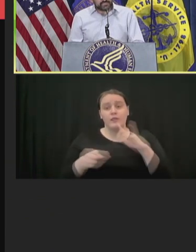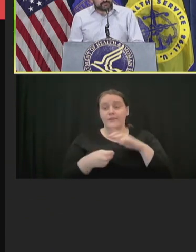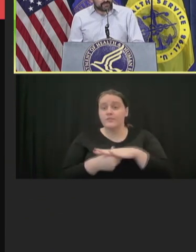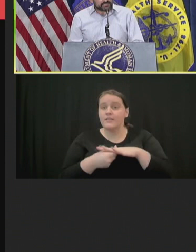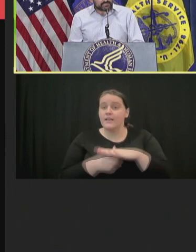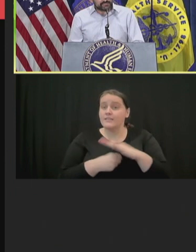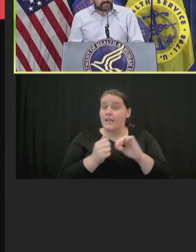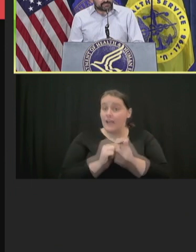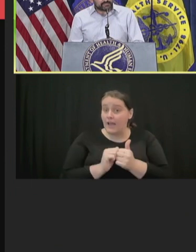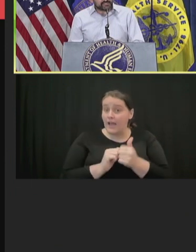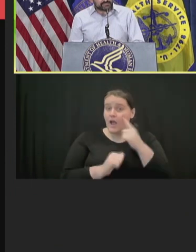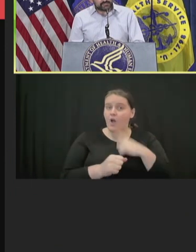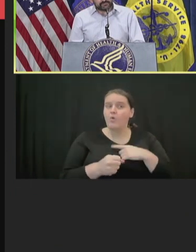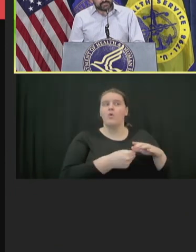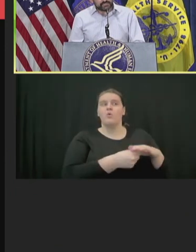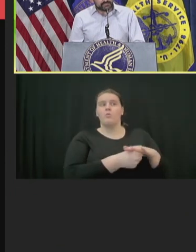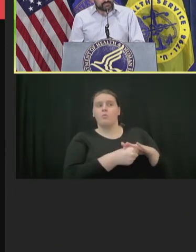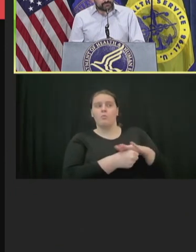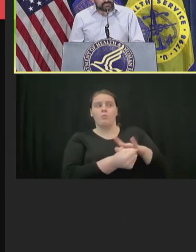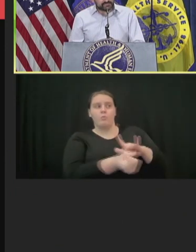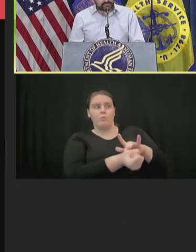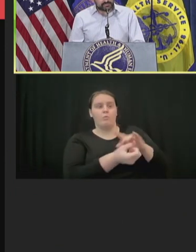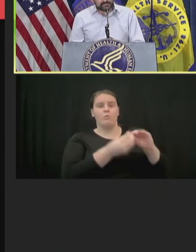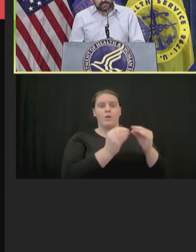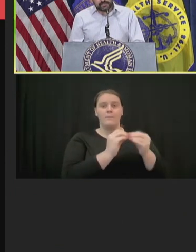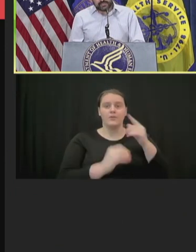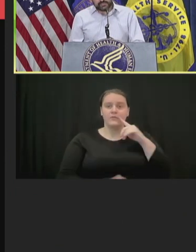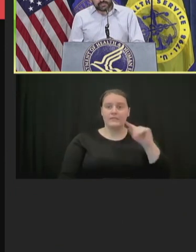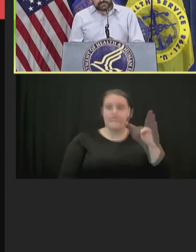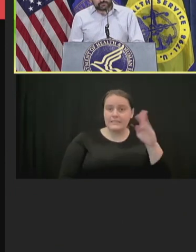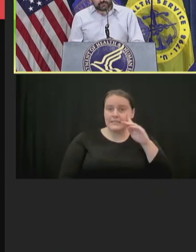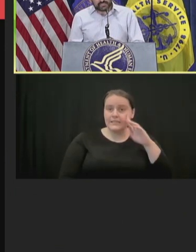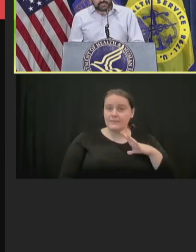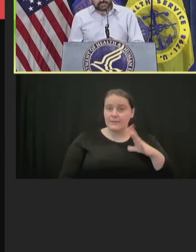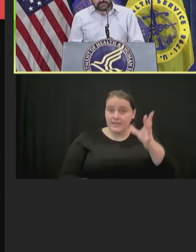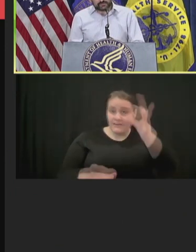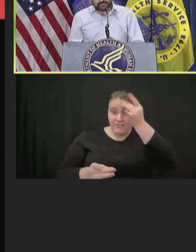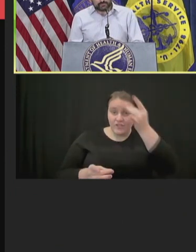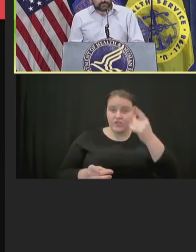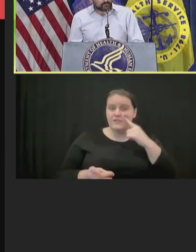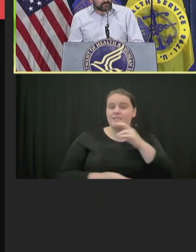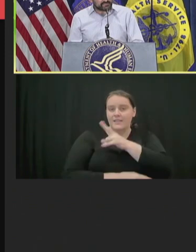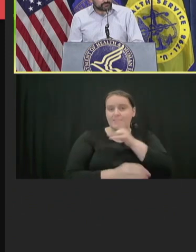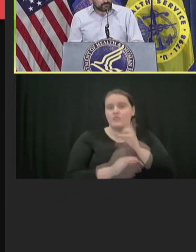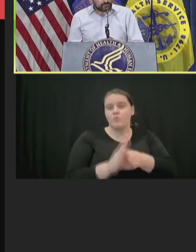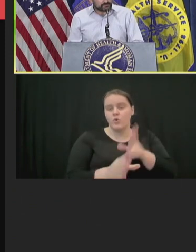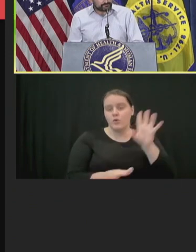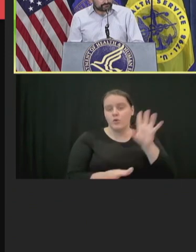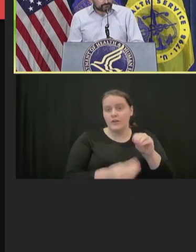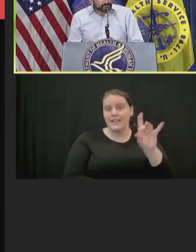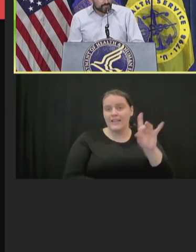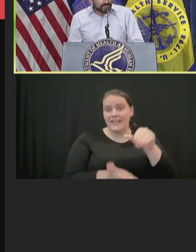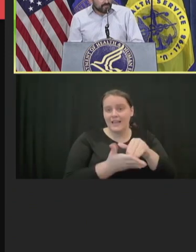infection test positivity and TB incidence, and that has enrolled 8,000 people across the world.